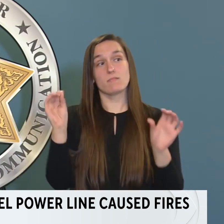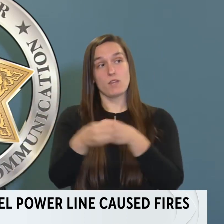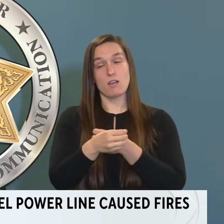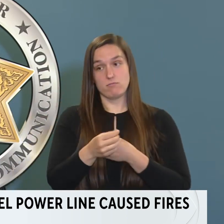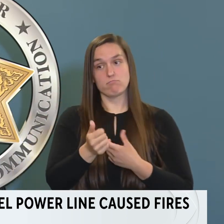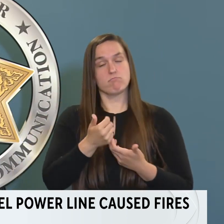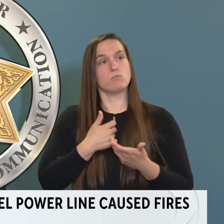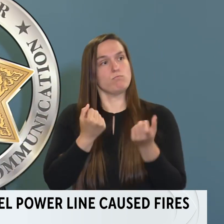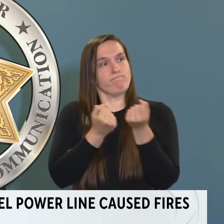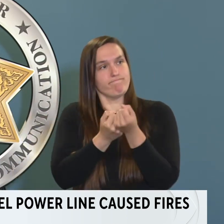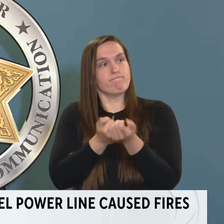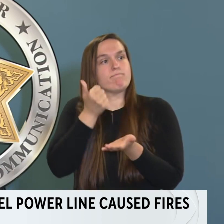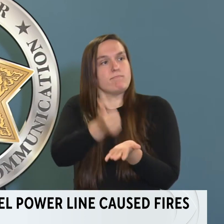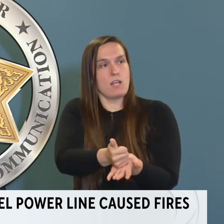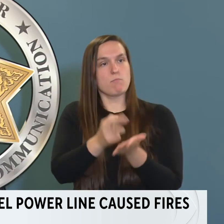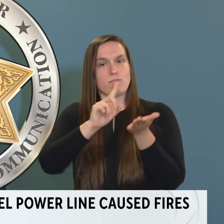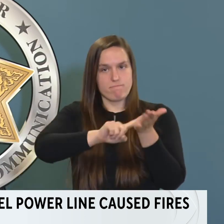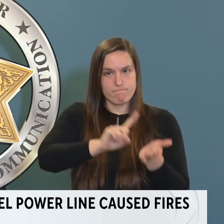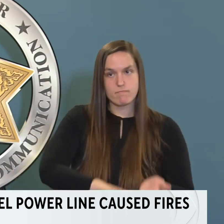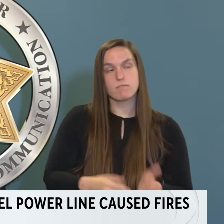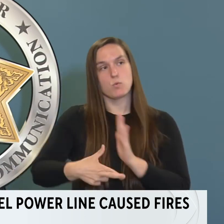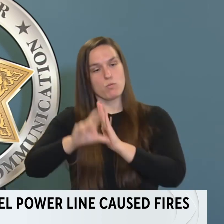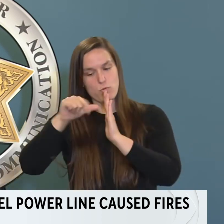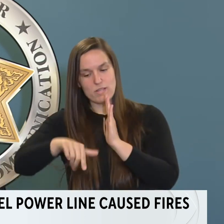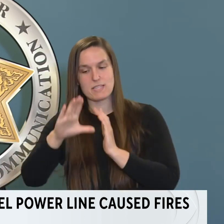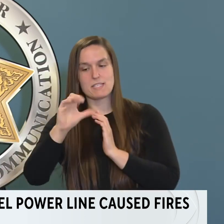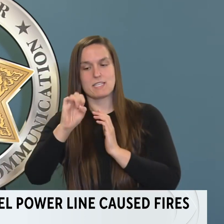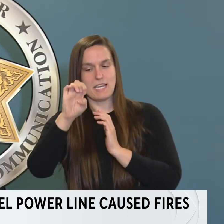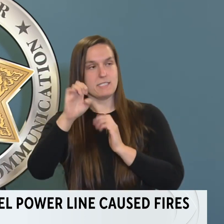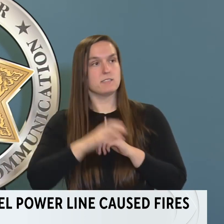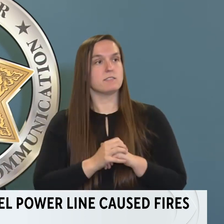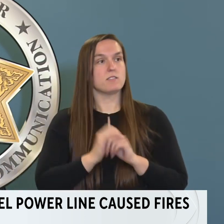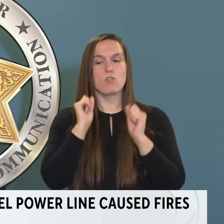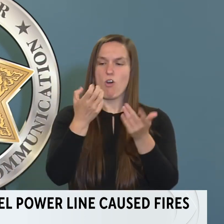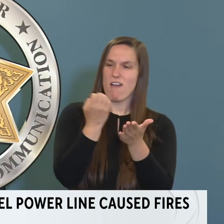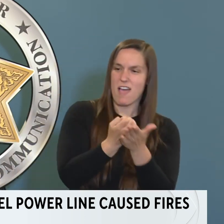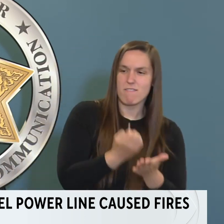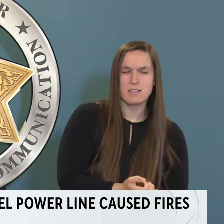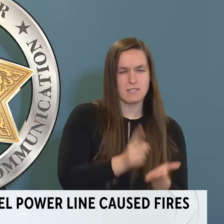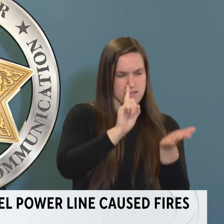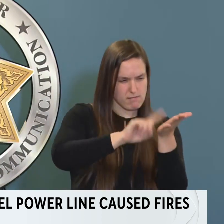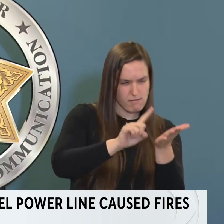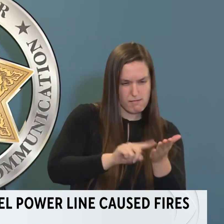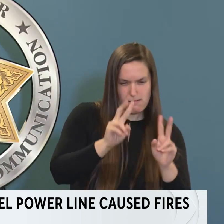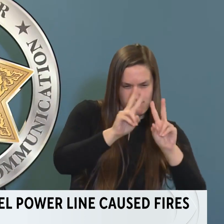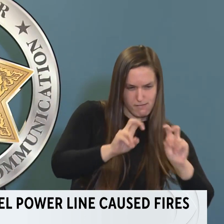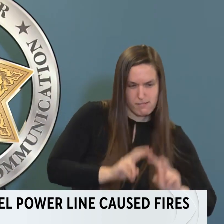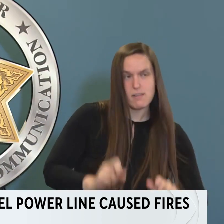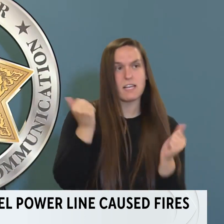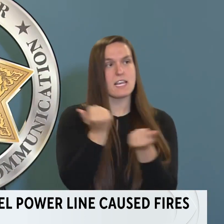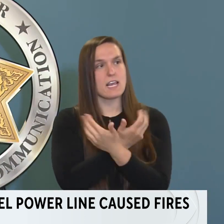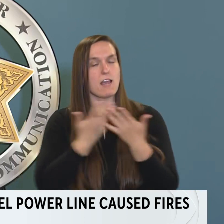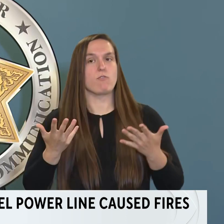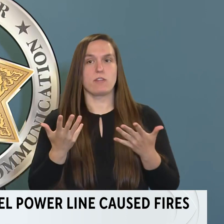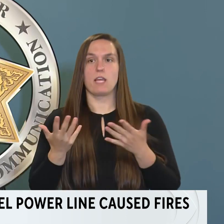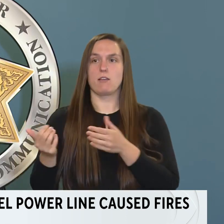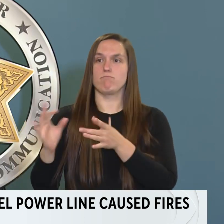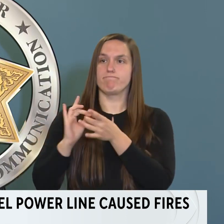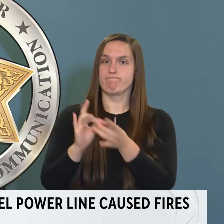LOOK AT EVERYTHING WE LOOKED AT AND EVERYTHING THE INVESTORS WORK TOGETHER AND EVERYTHING THAT LEADS US TO OUR CONCLUSIONS THAT WE SHARE WITH